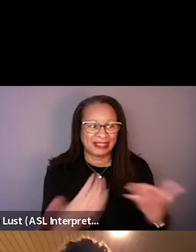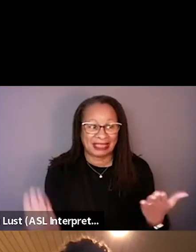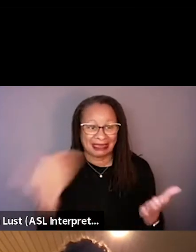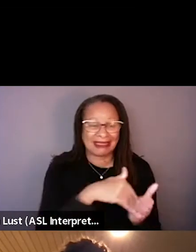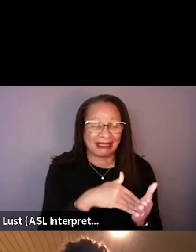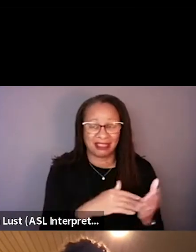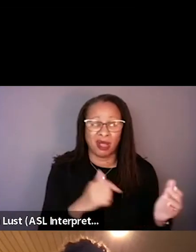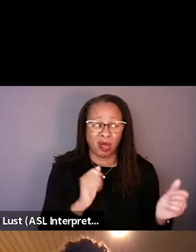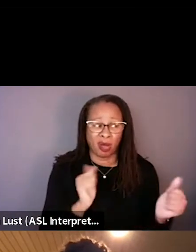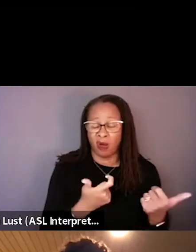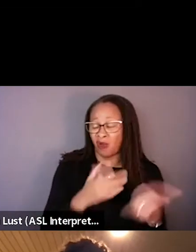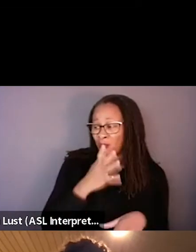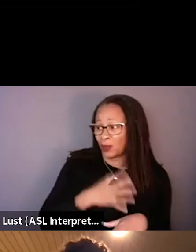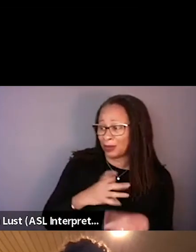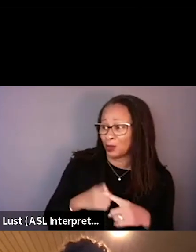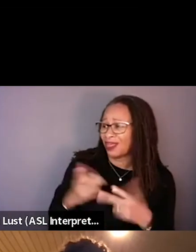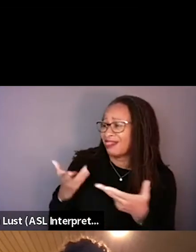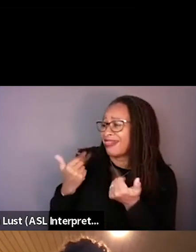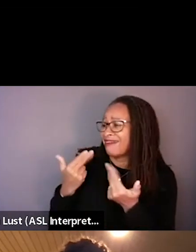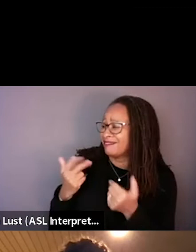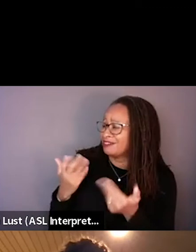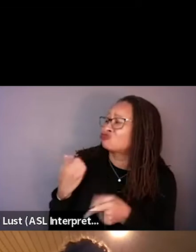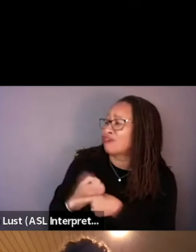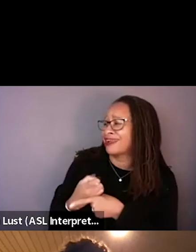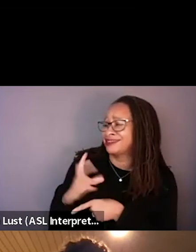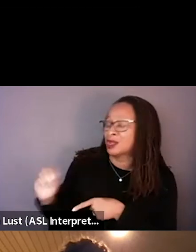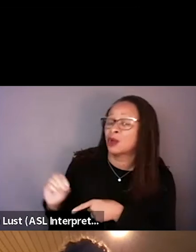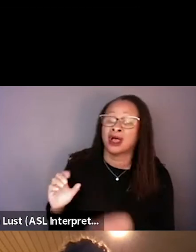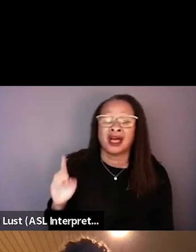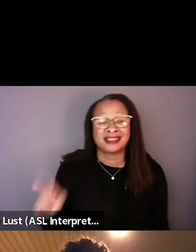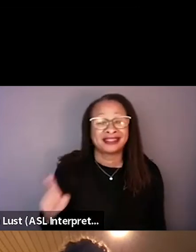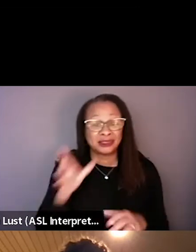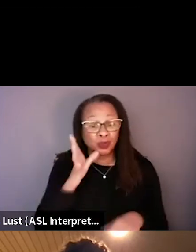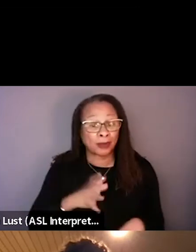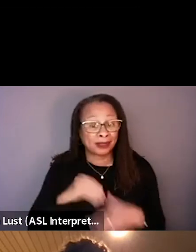So these girls were a 100% themselves and that's really what drew me to them, honestly.